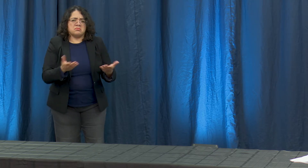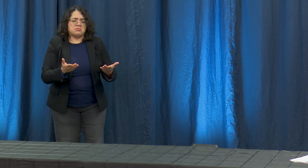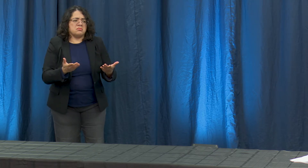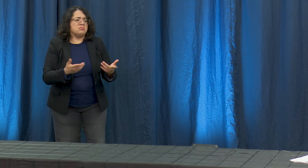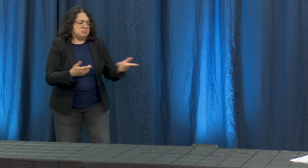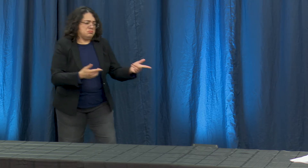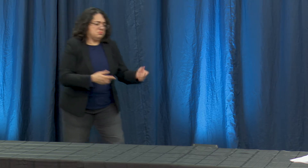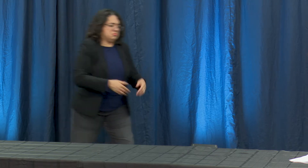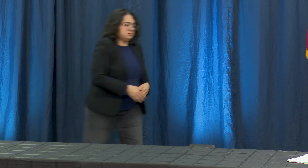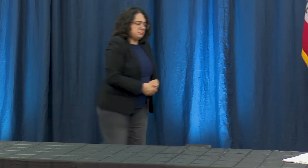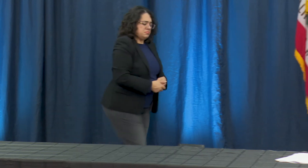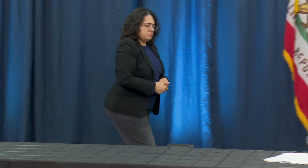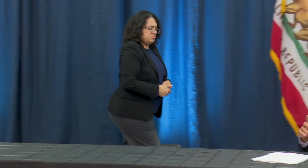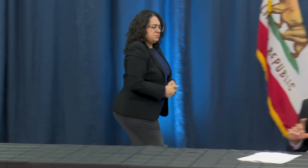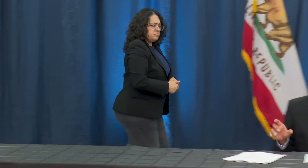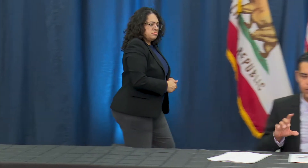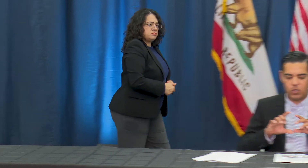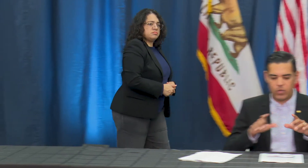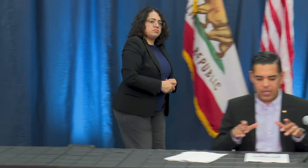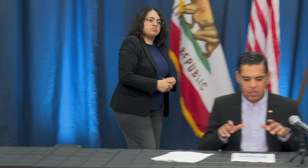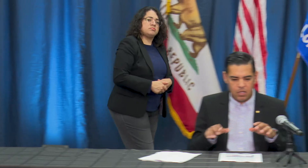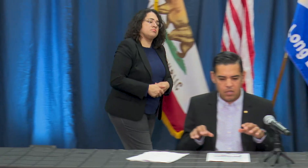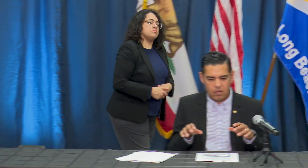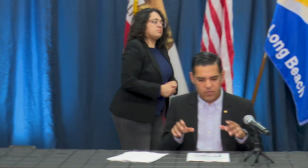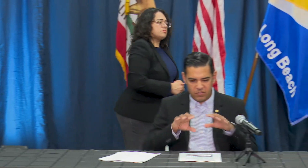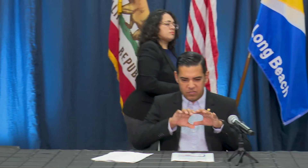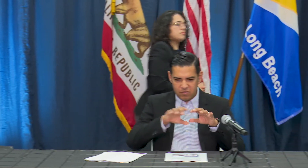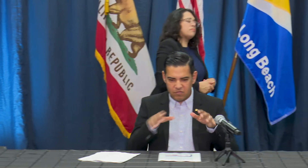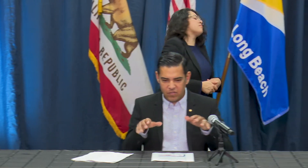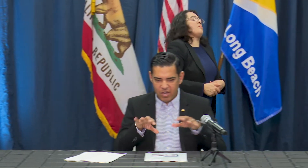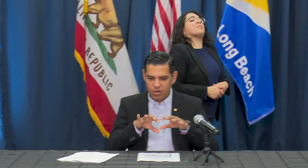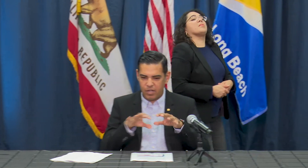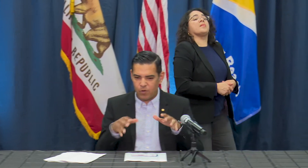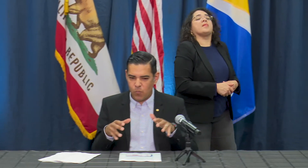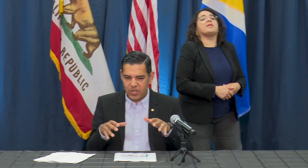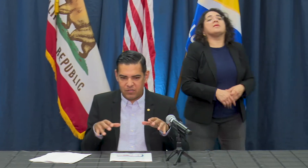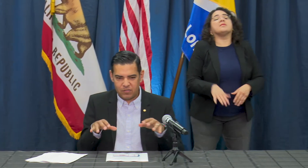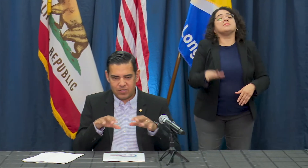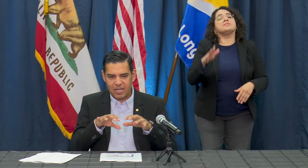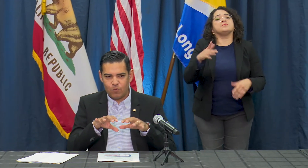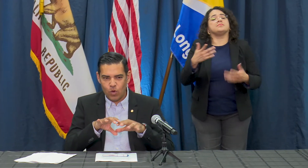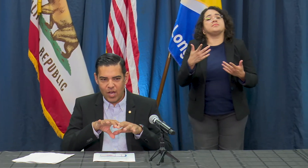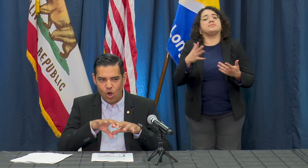So I think the way we're viewing this area of openings is kind of all